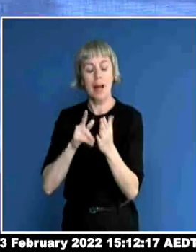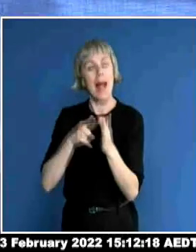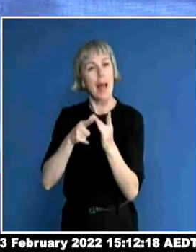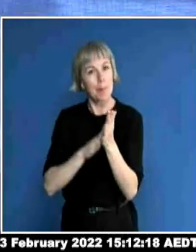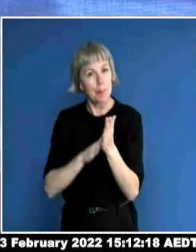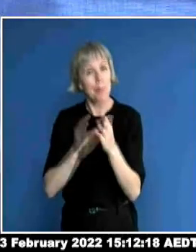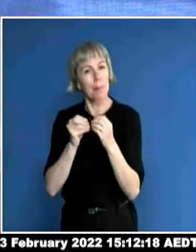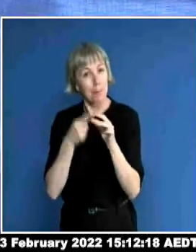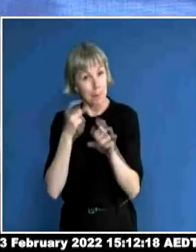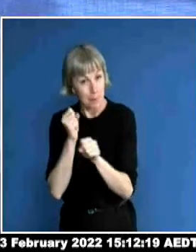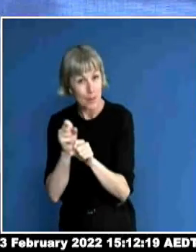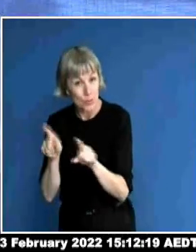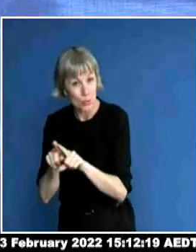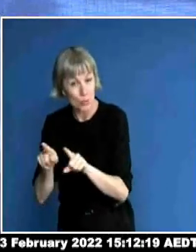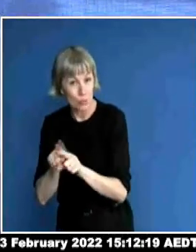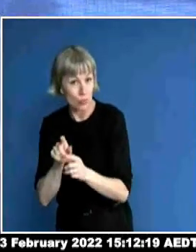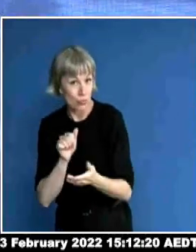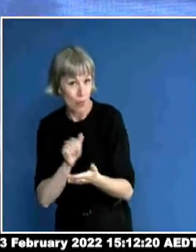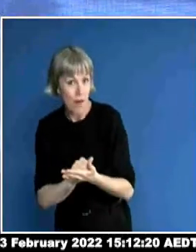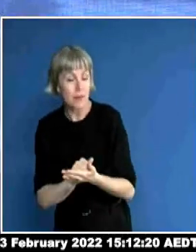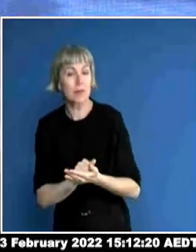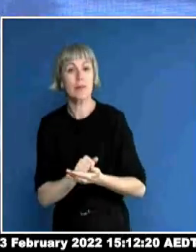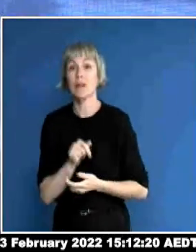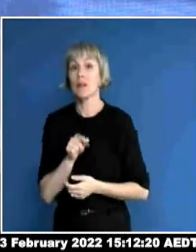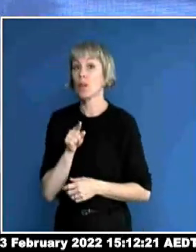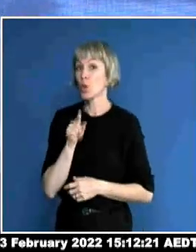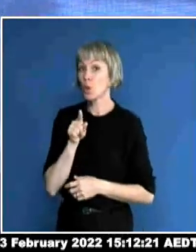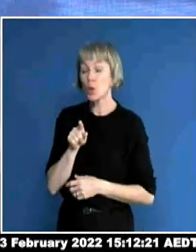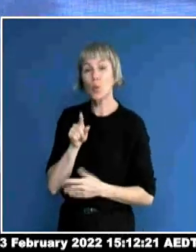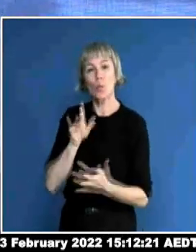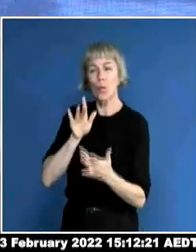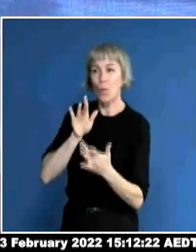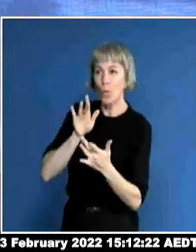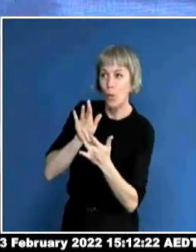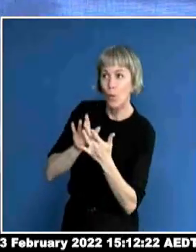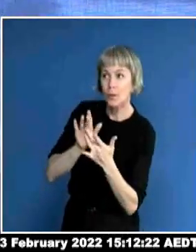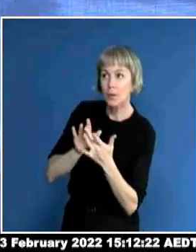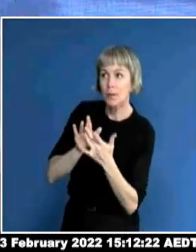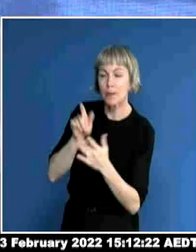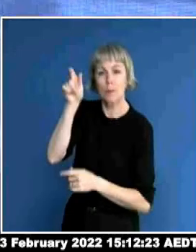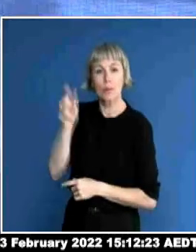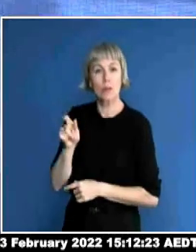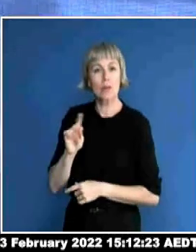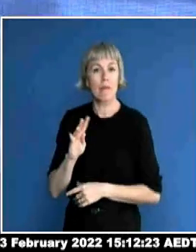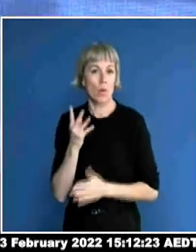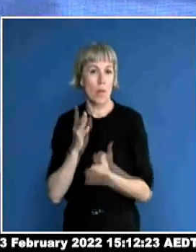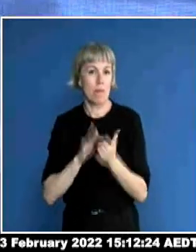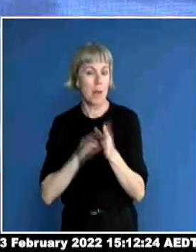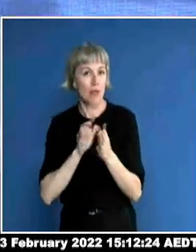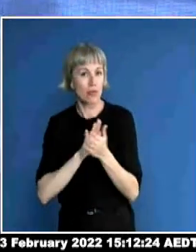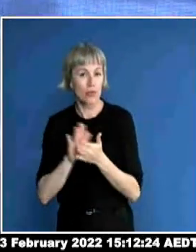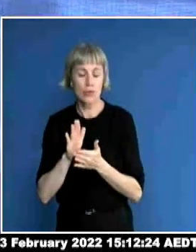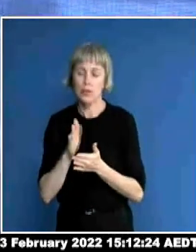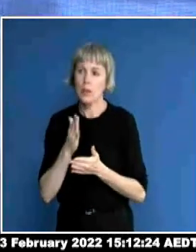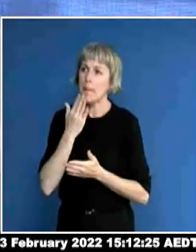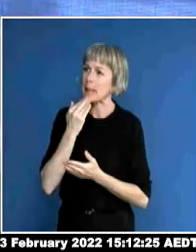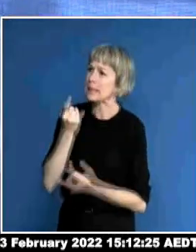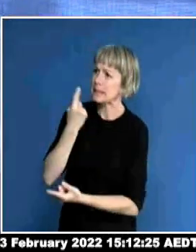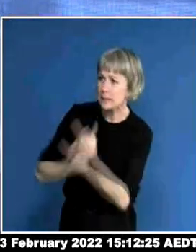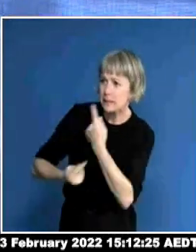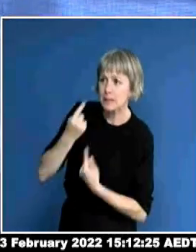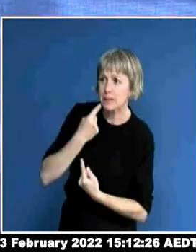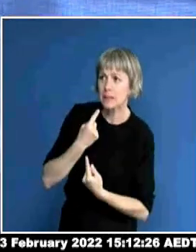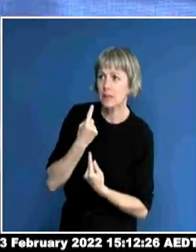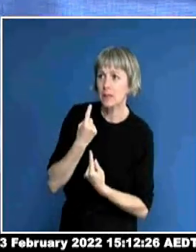You did contact someone on 4 March seeking advice as to who you could name as a referee,